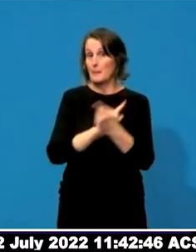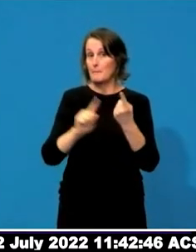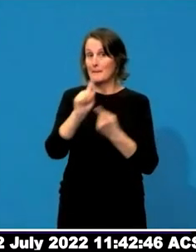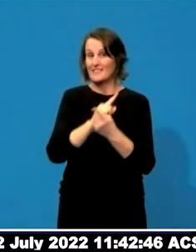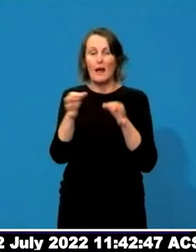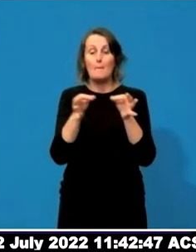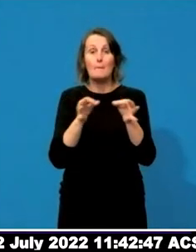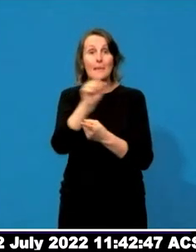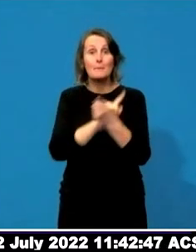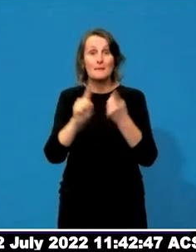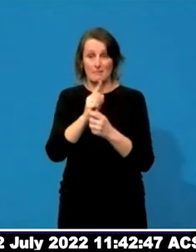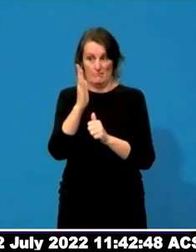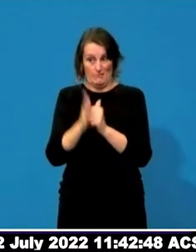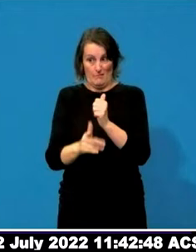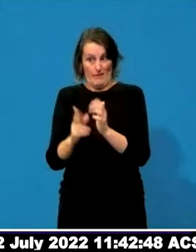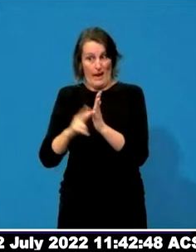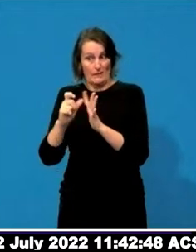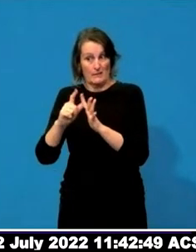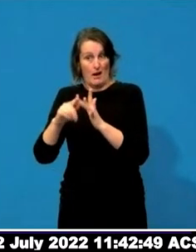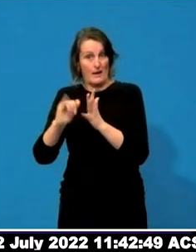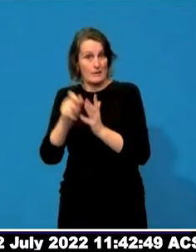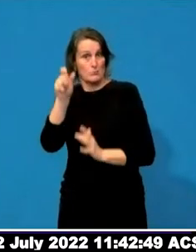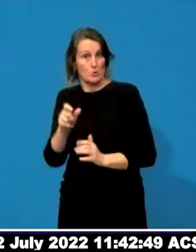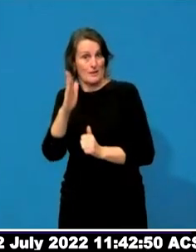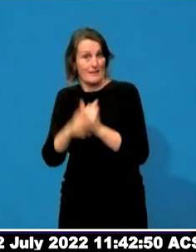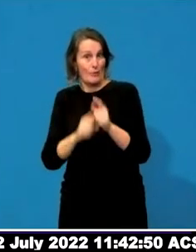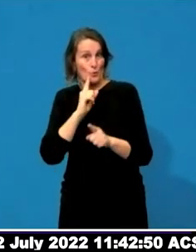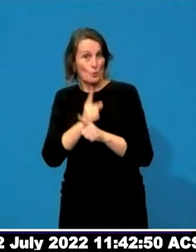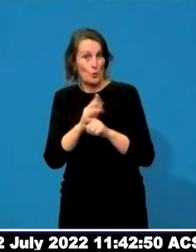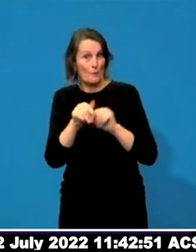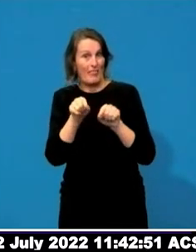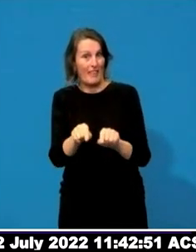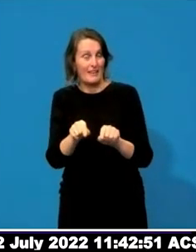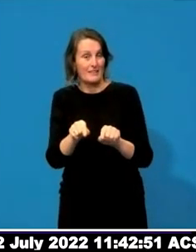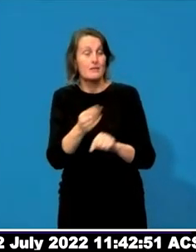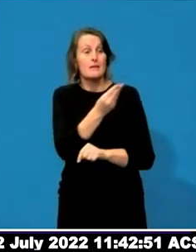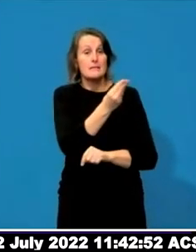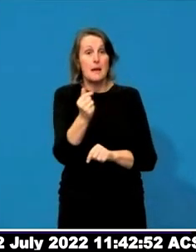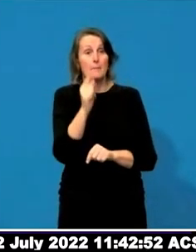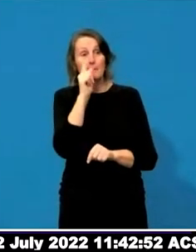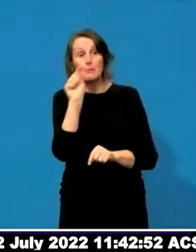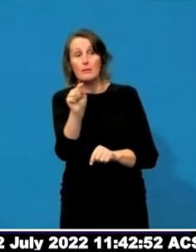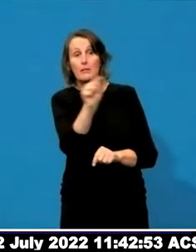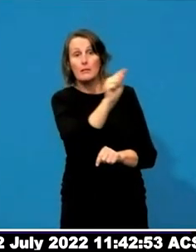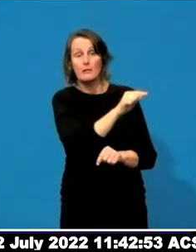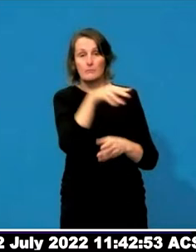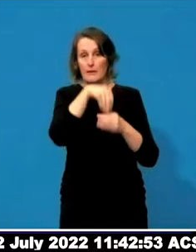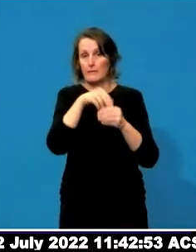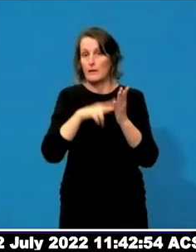So we are - for some of our participants, they're potentially into their third